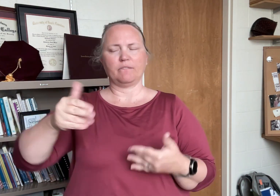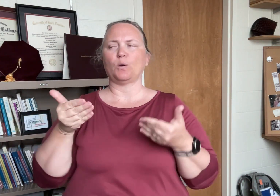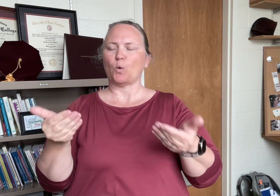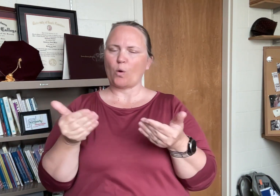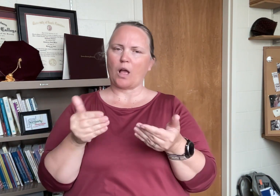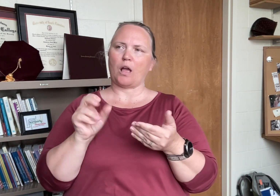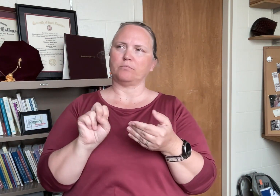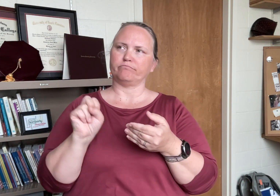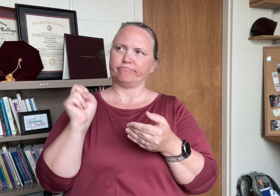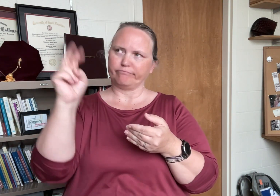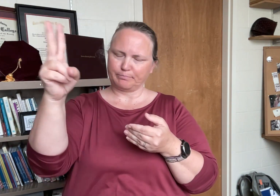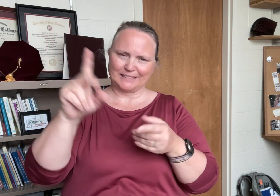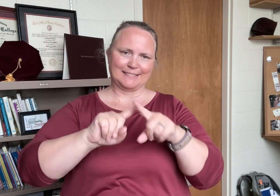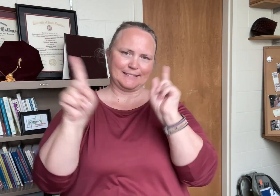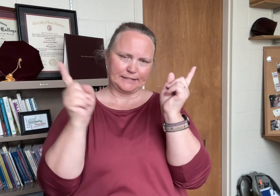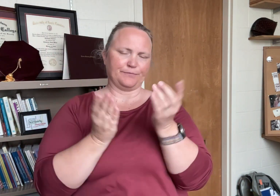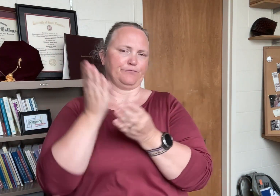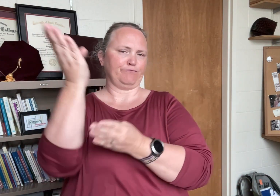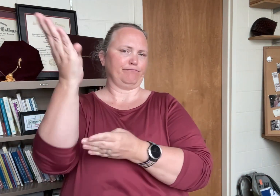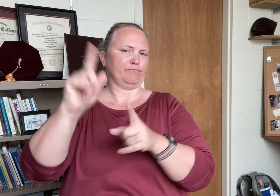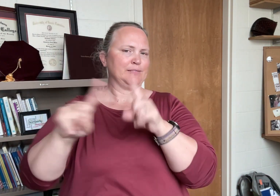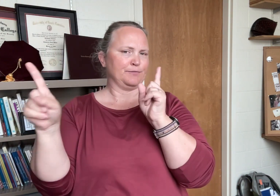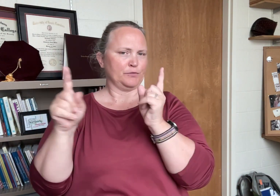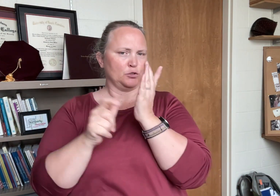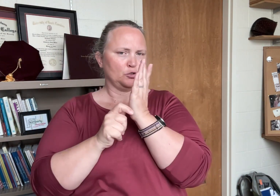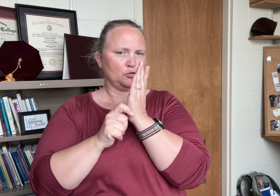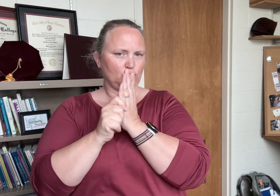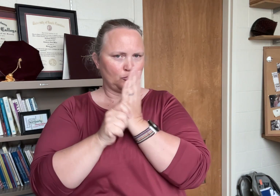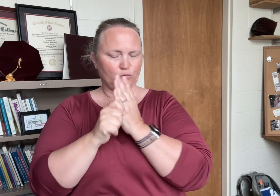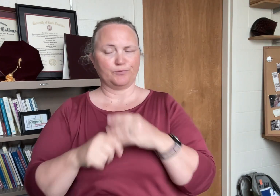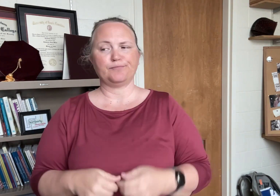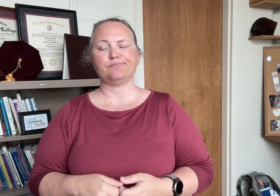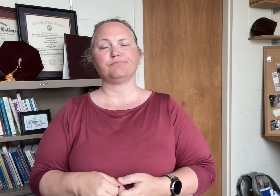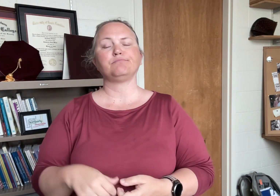Um, and then you can submit to a different article if you need to.